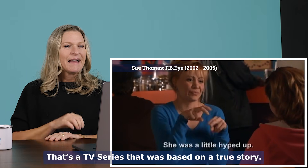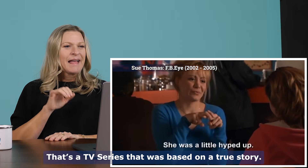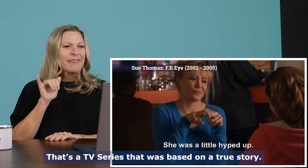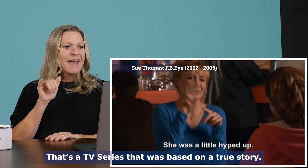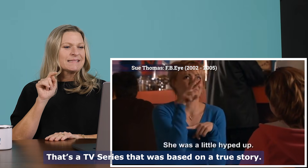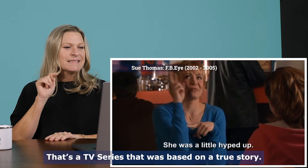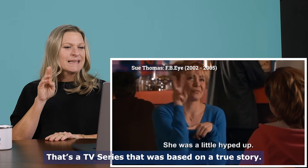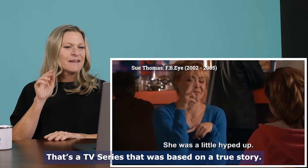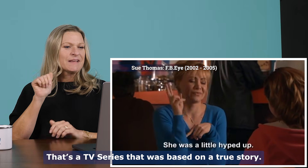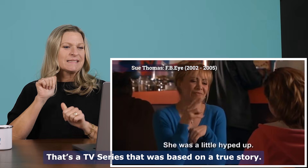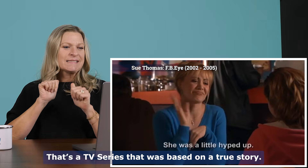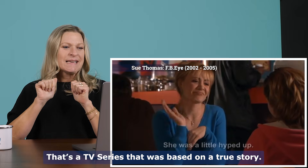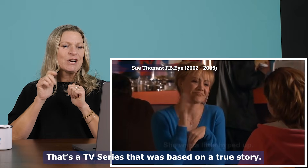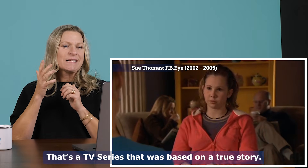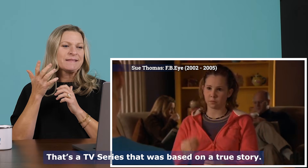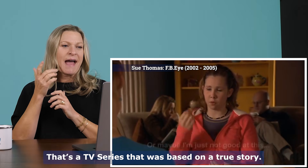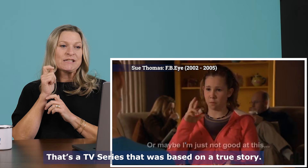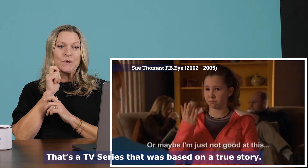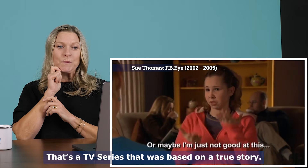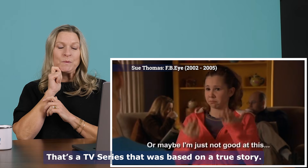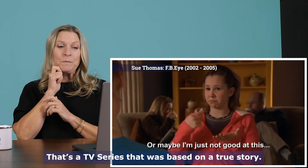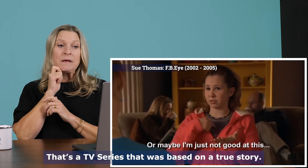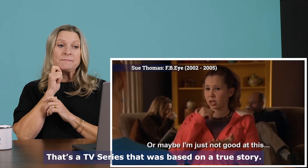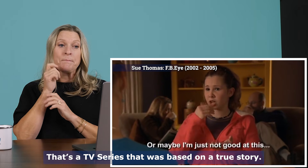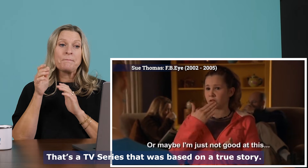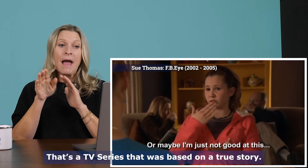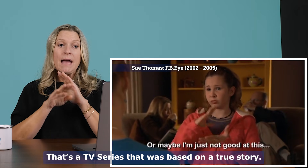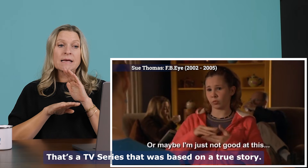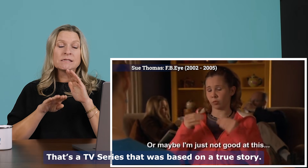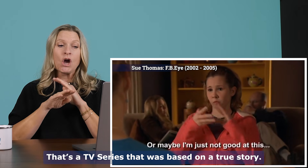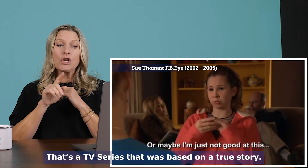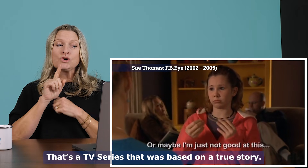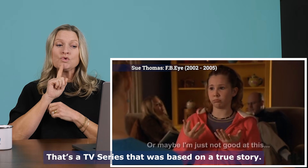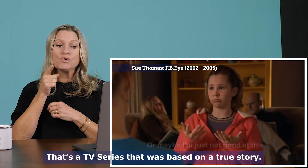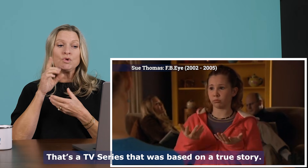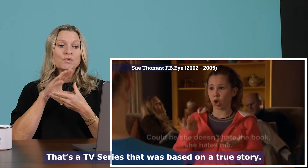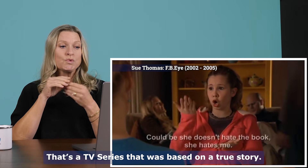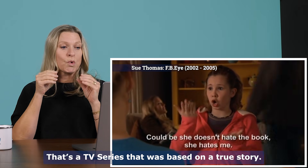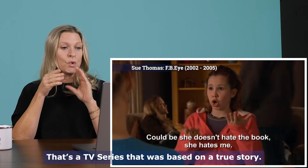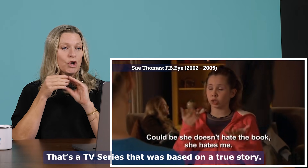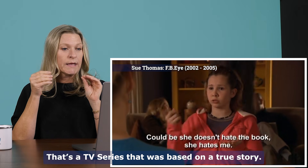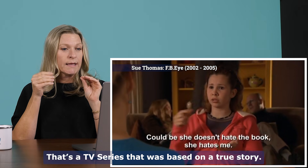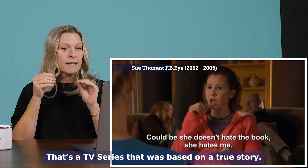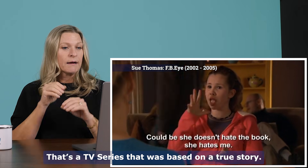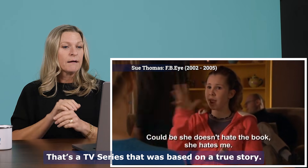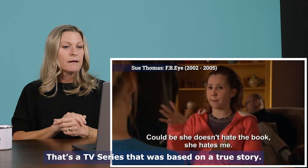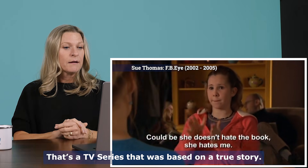That’s a TV Series that was based on a true story.